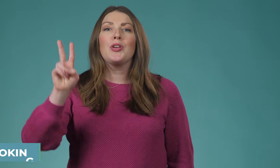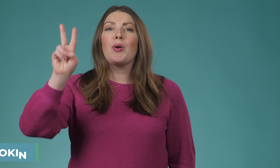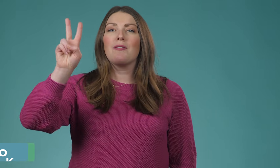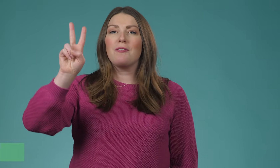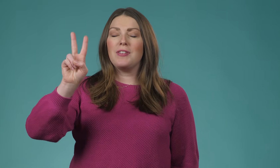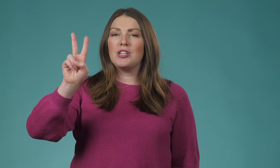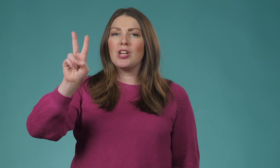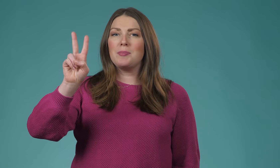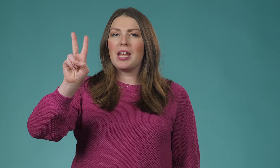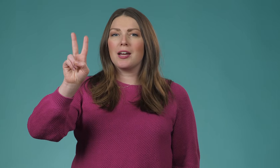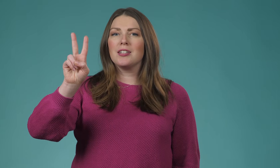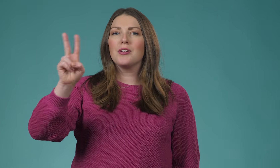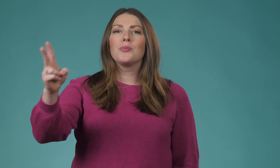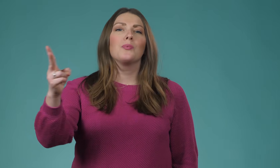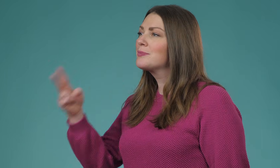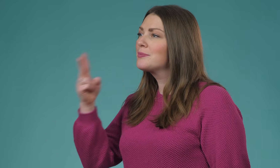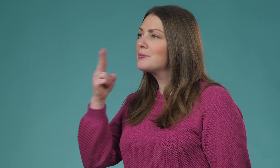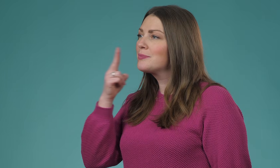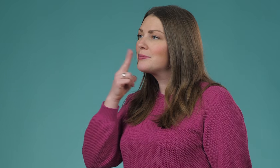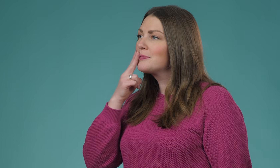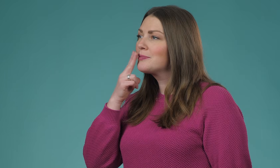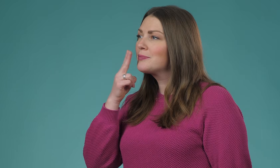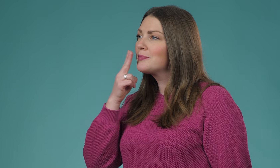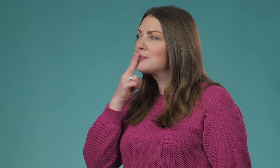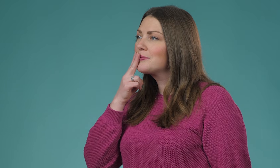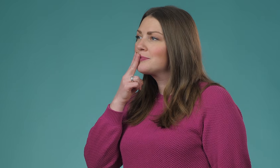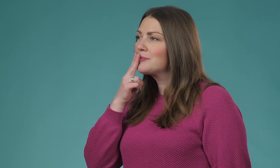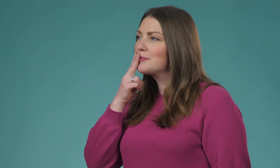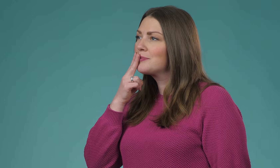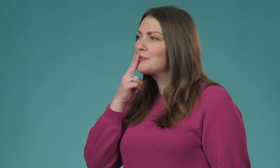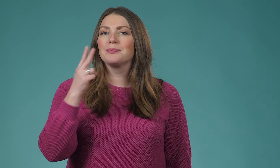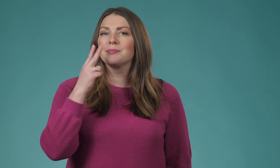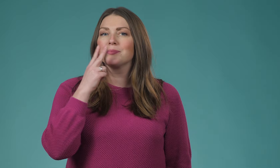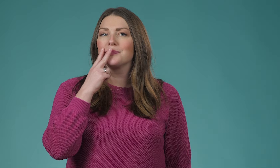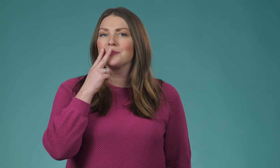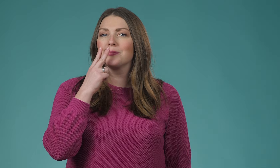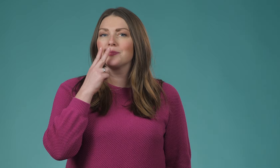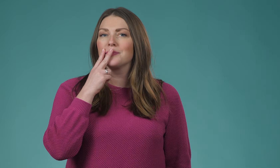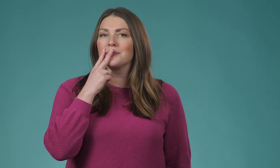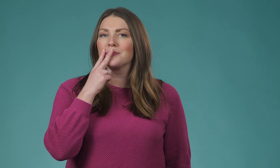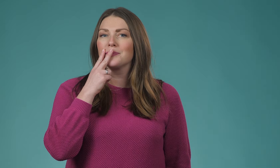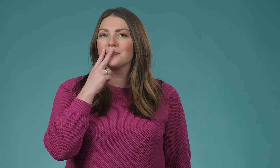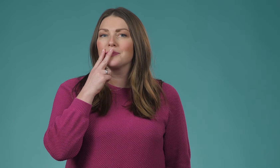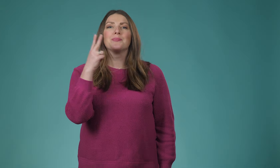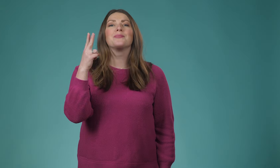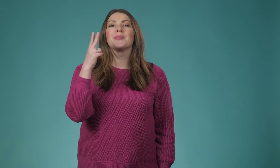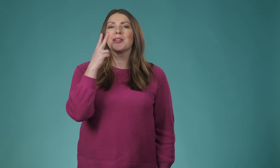You have a V-shaped hand representing the cigaret coming up to your mouth.